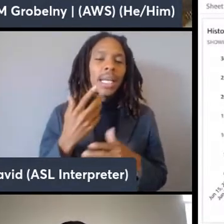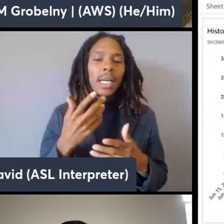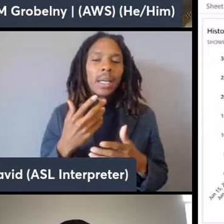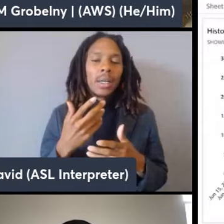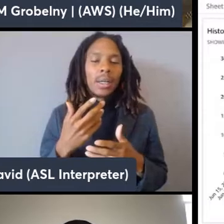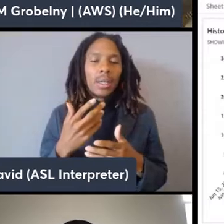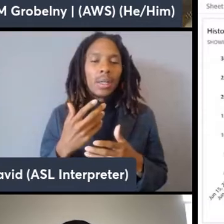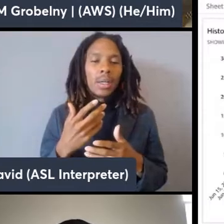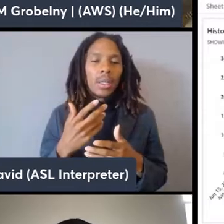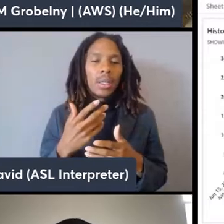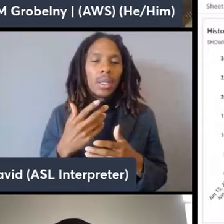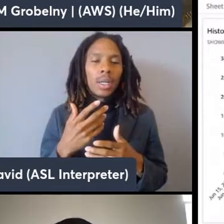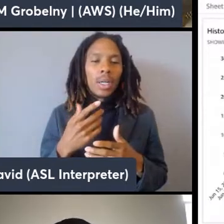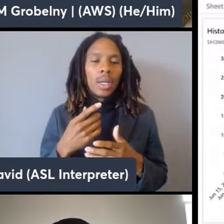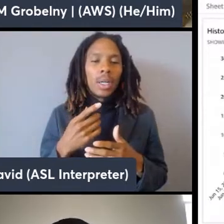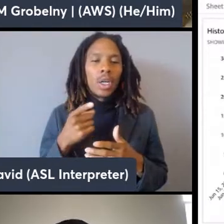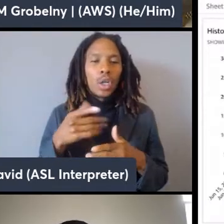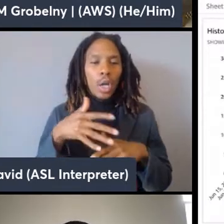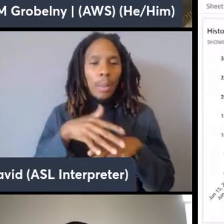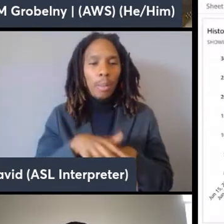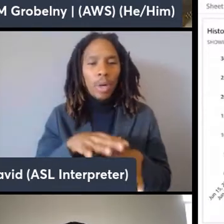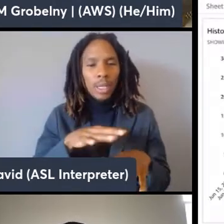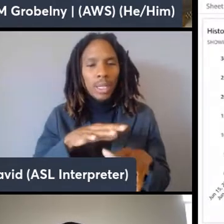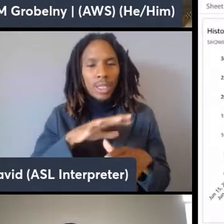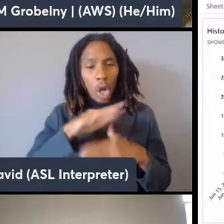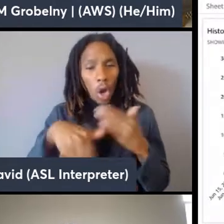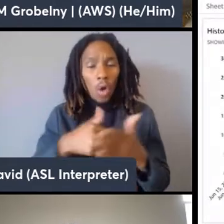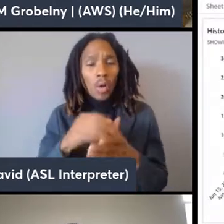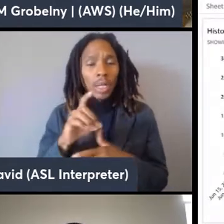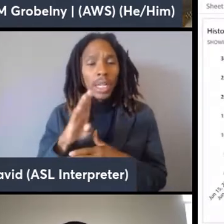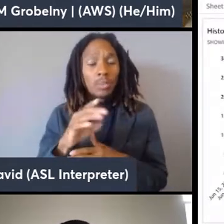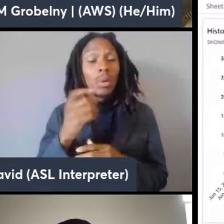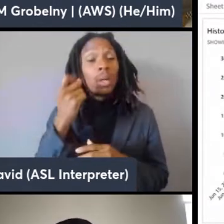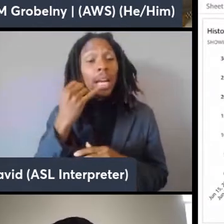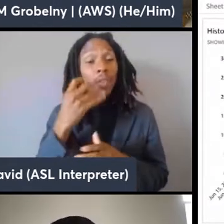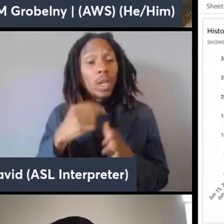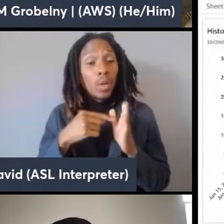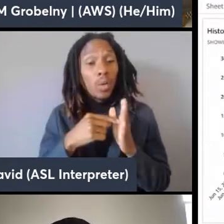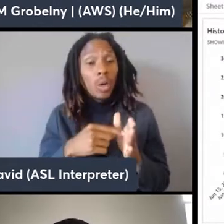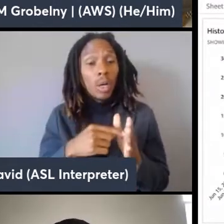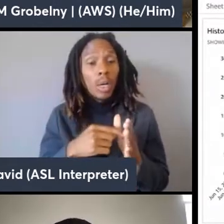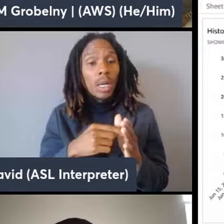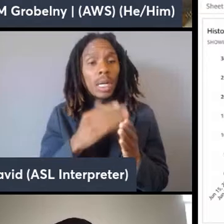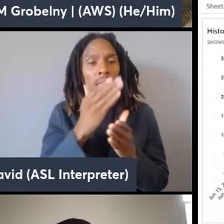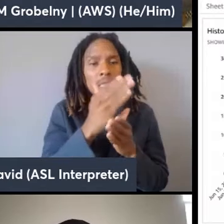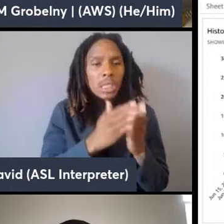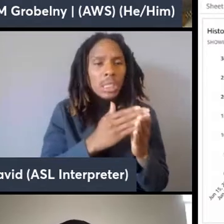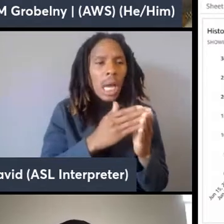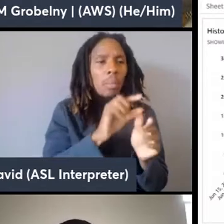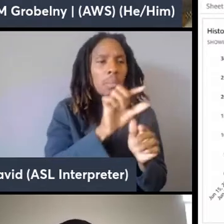You are embedding this whole dashboard, that's fine, but if you want to show just small parts of it on a page